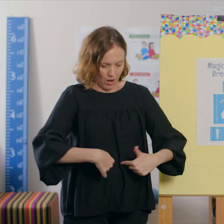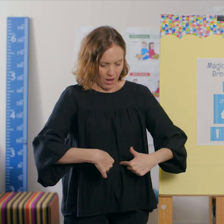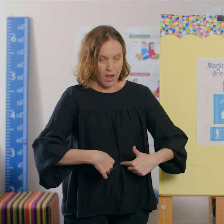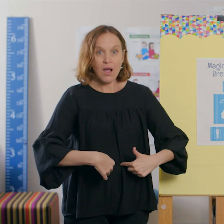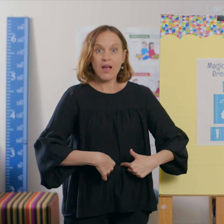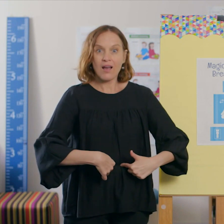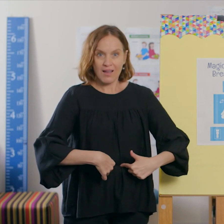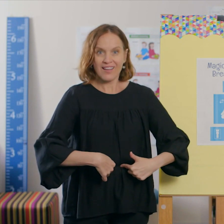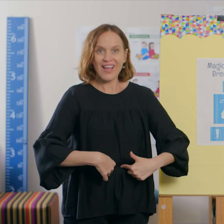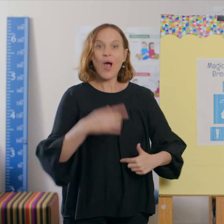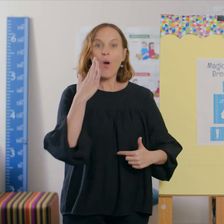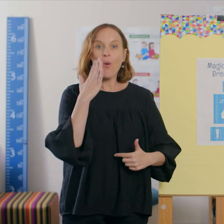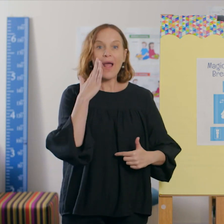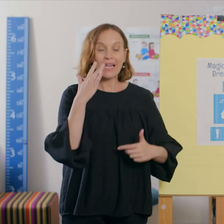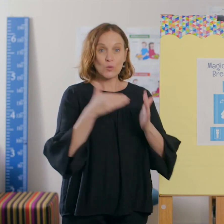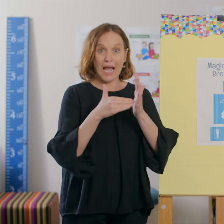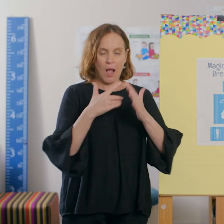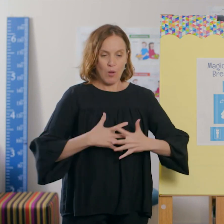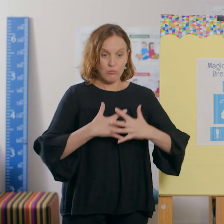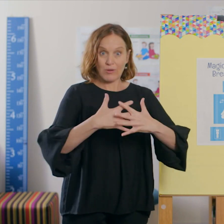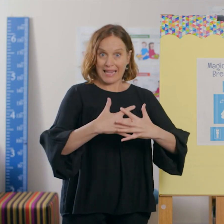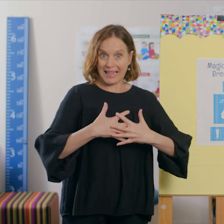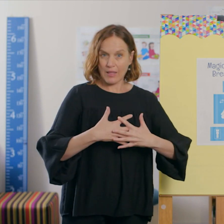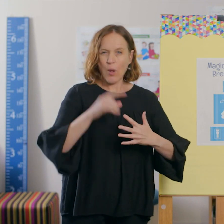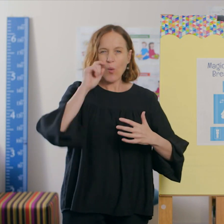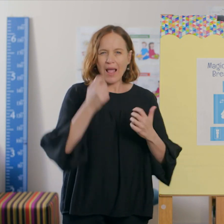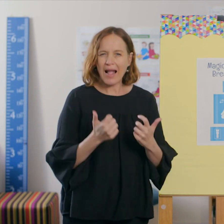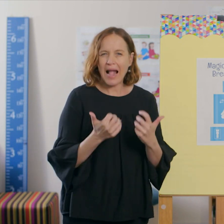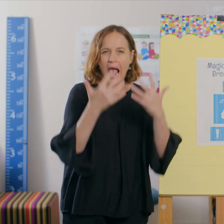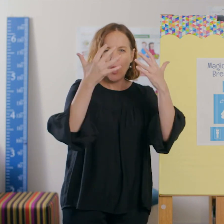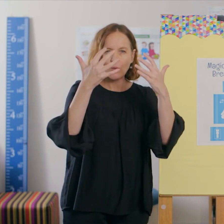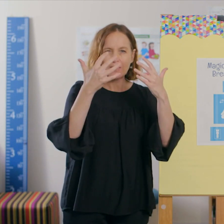Today, when we do our breathing, we're going to count how many breaths we take,